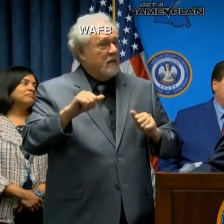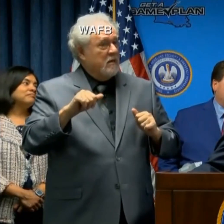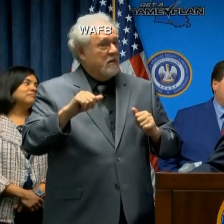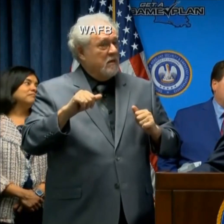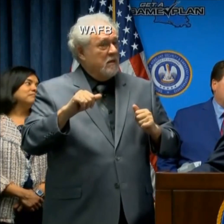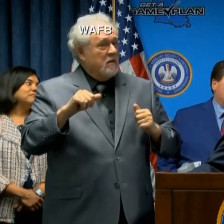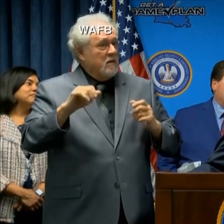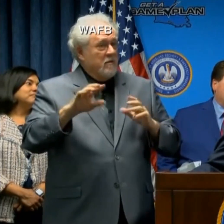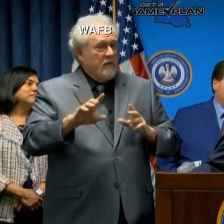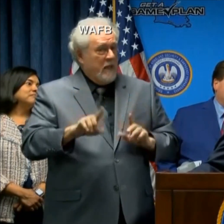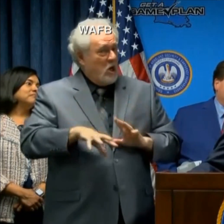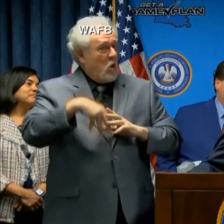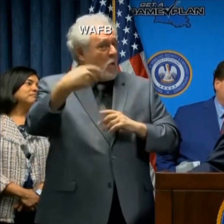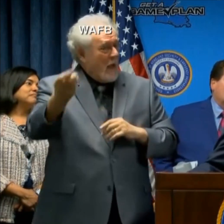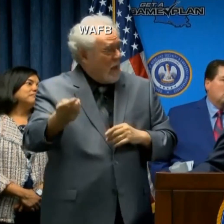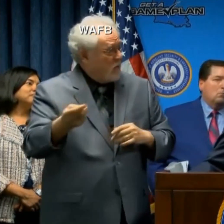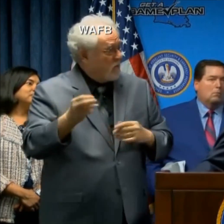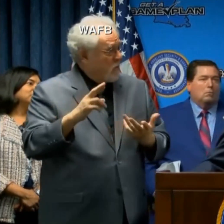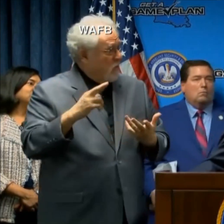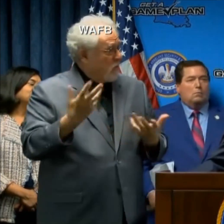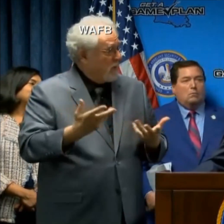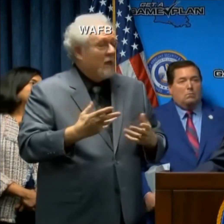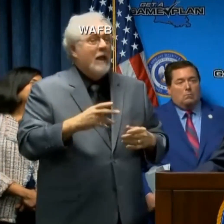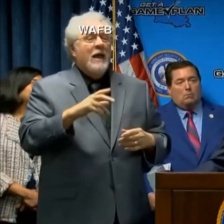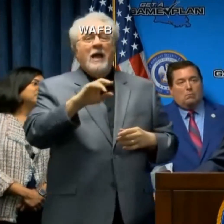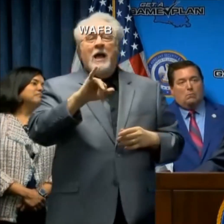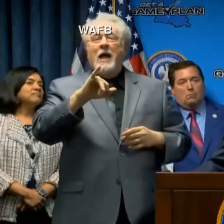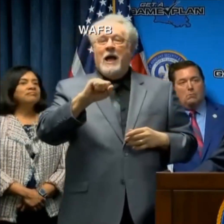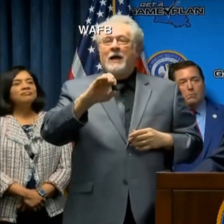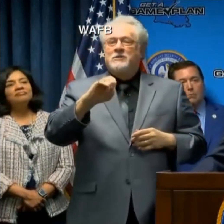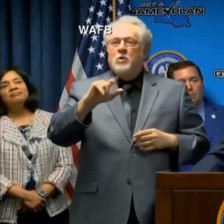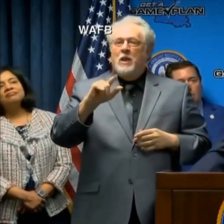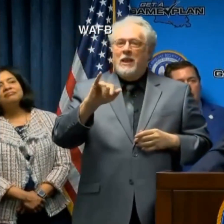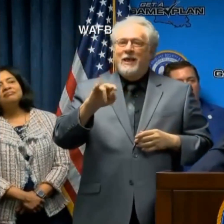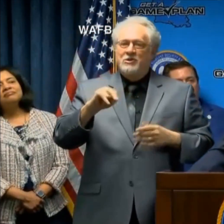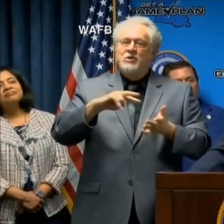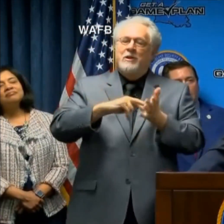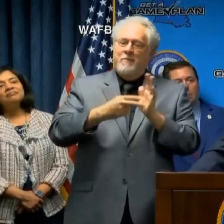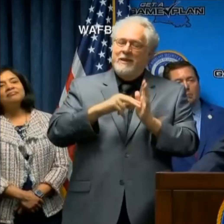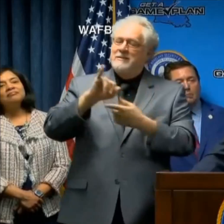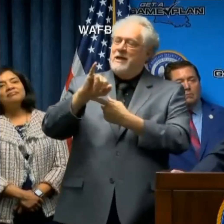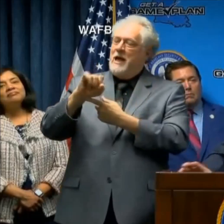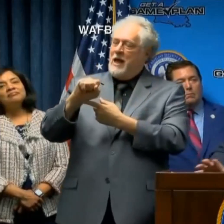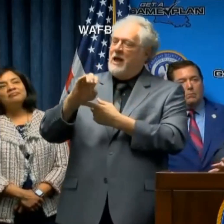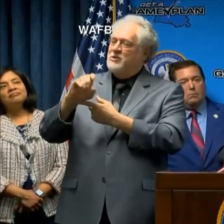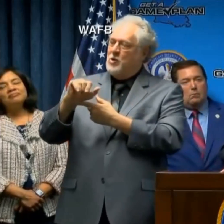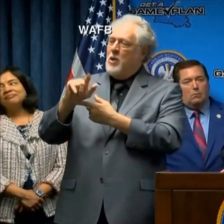spaces or what no isolation means isolation and I'm so so there are